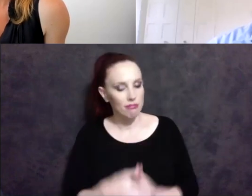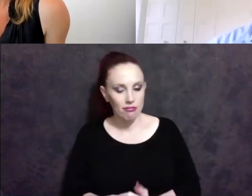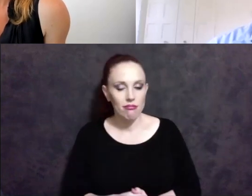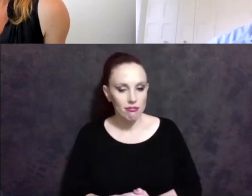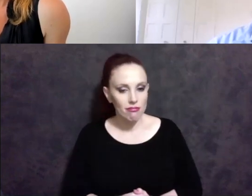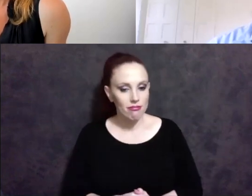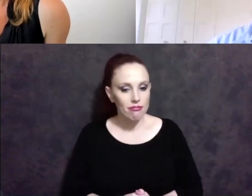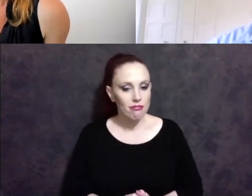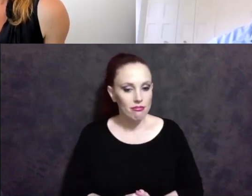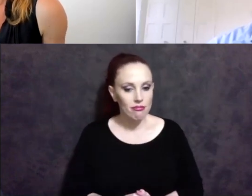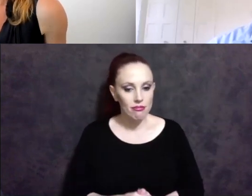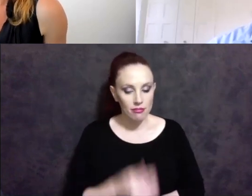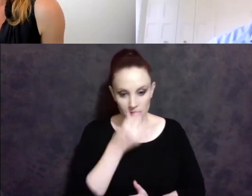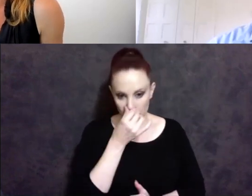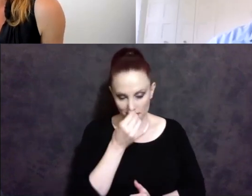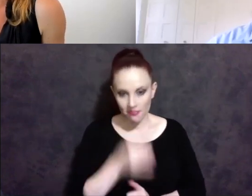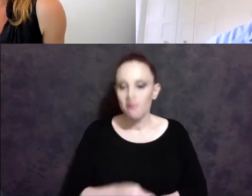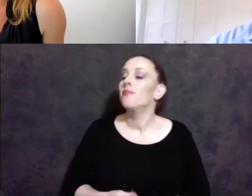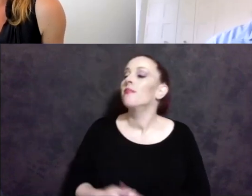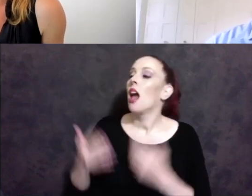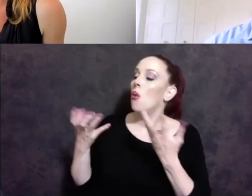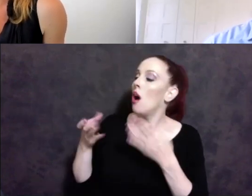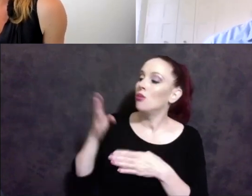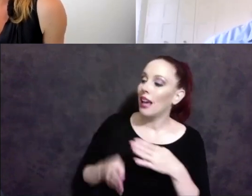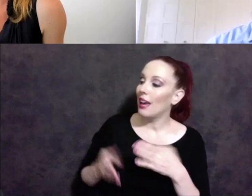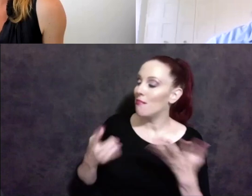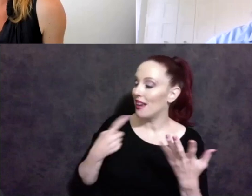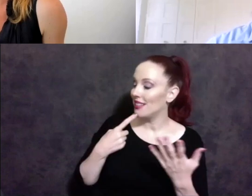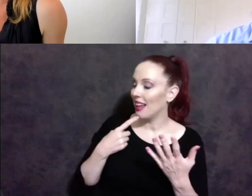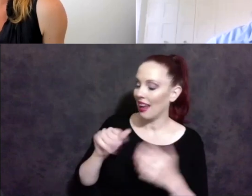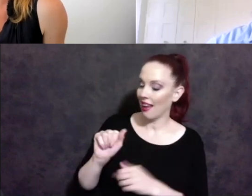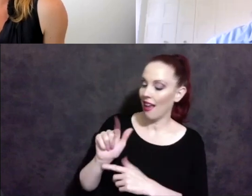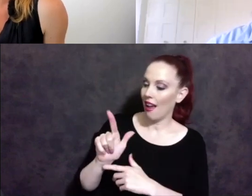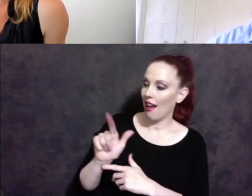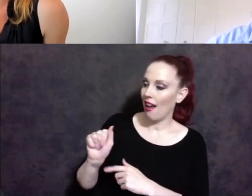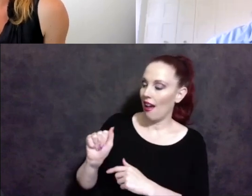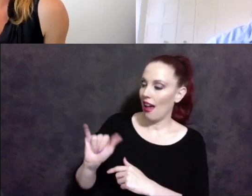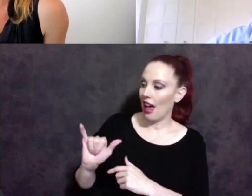Awesome. I want to end by saying that allyship is not just about learning, it is not just